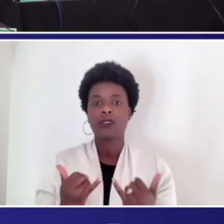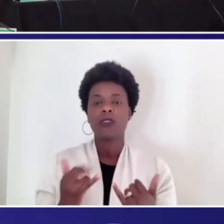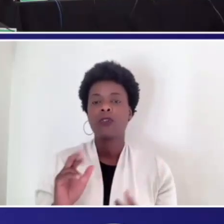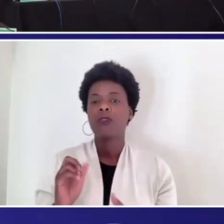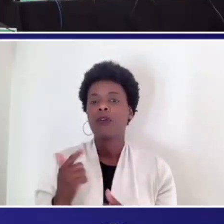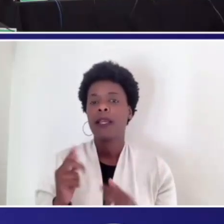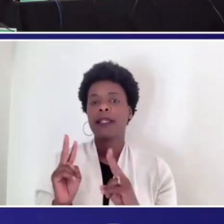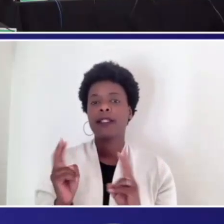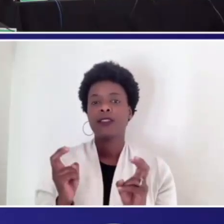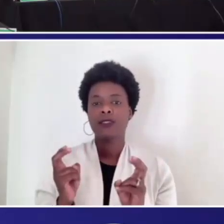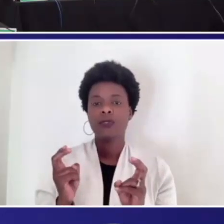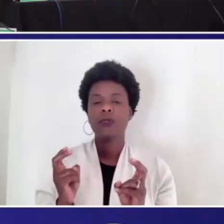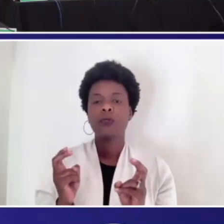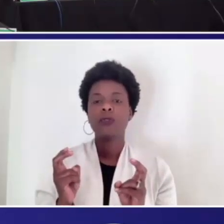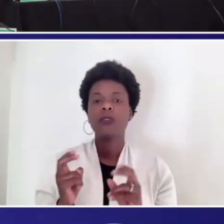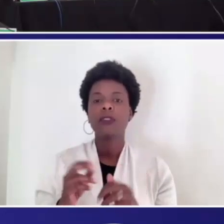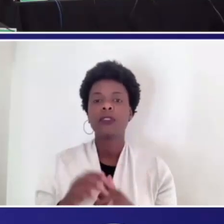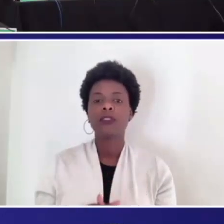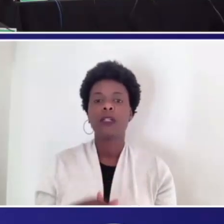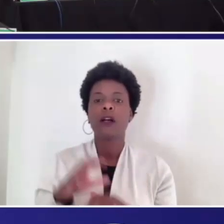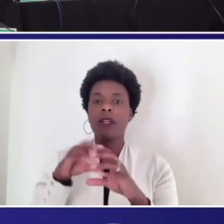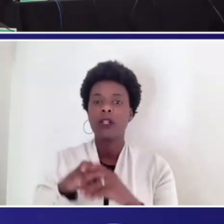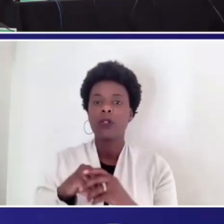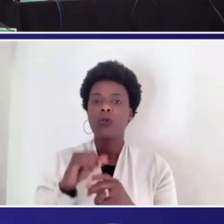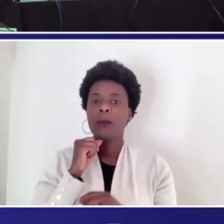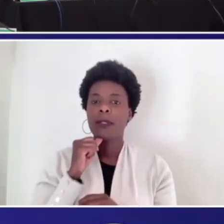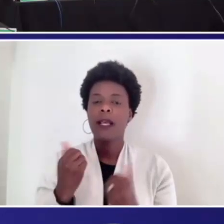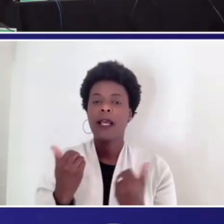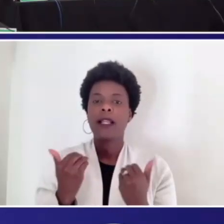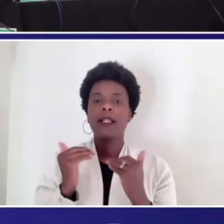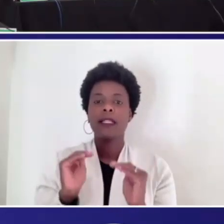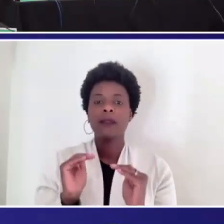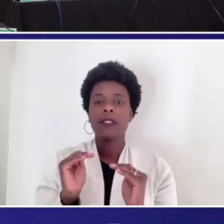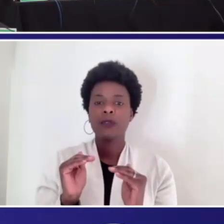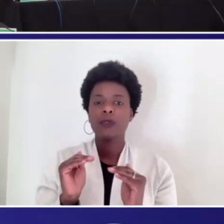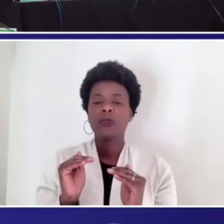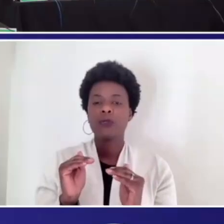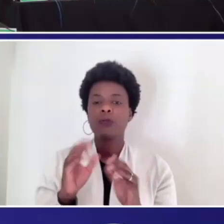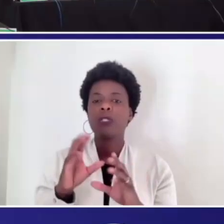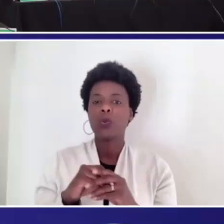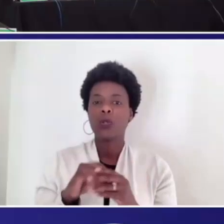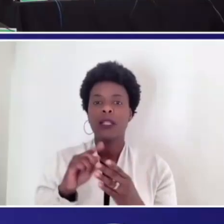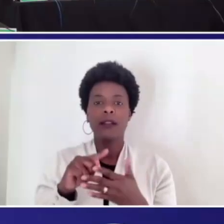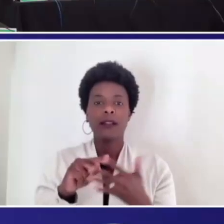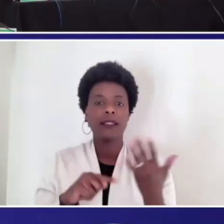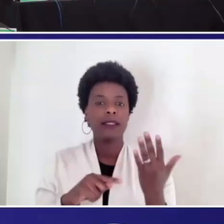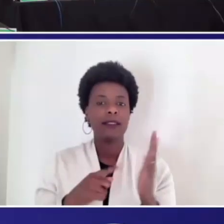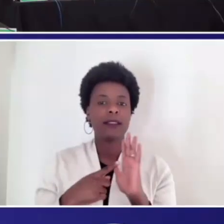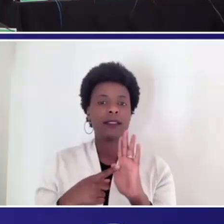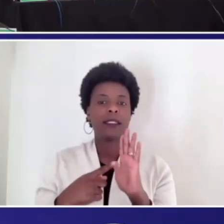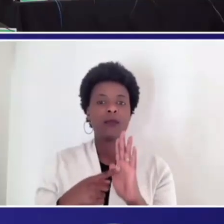including but not limited to or including these as an examples are adjacent in the